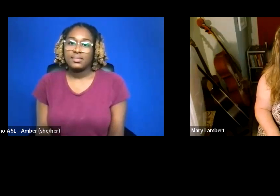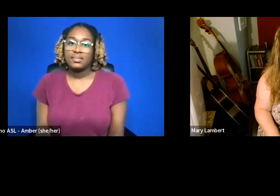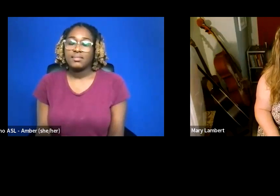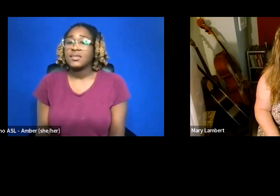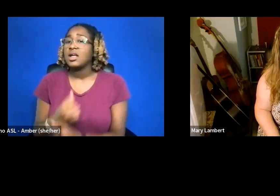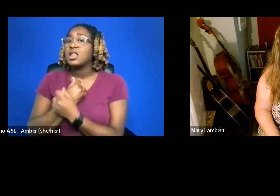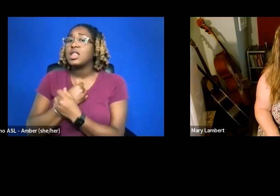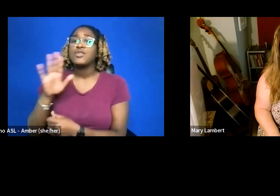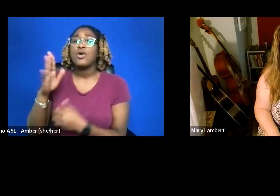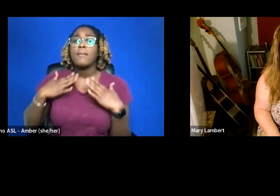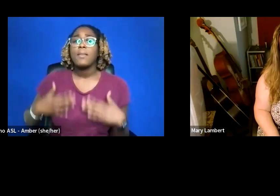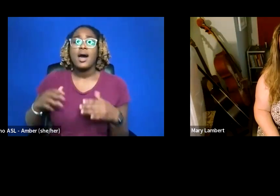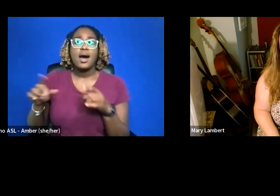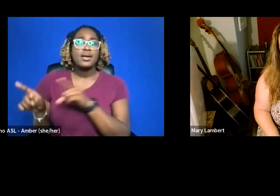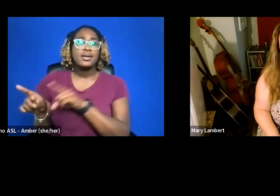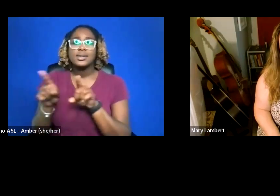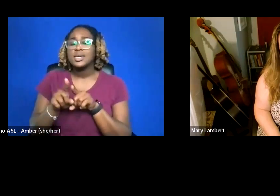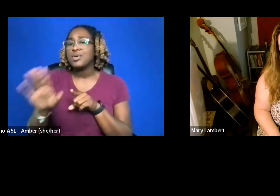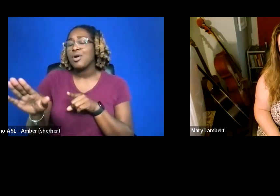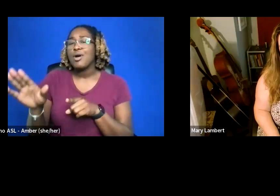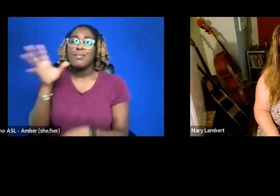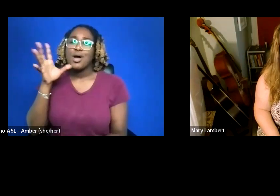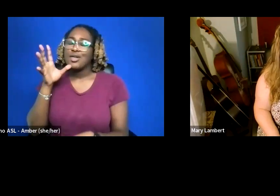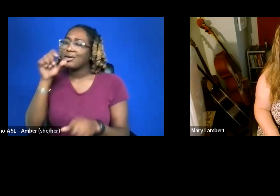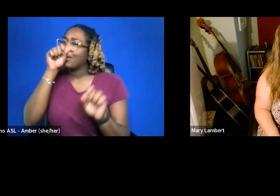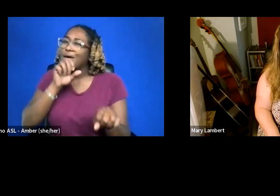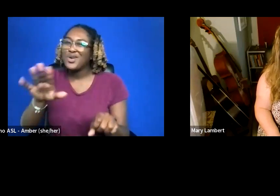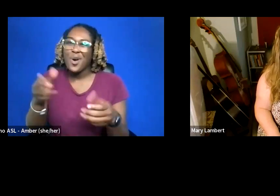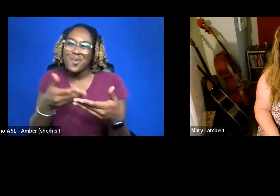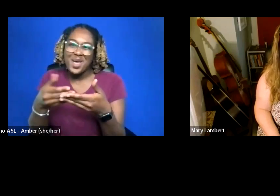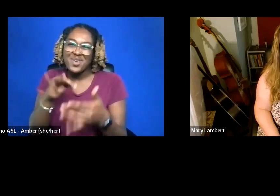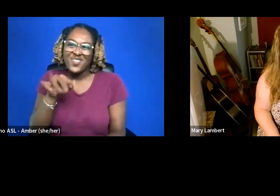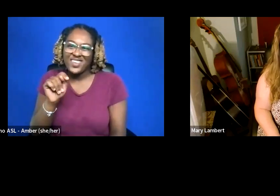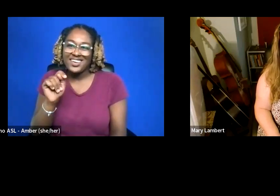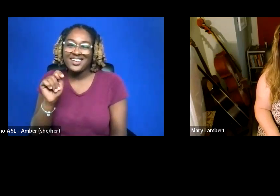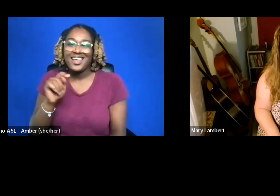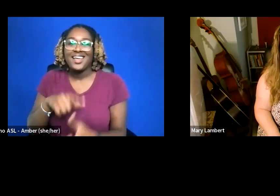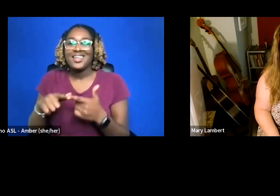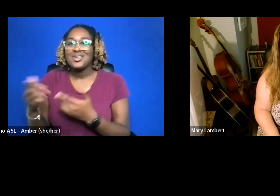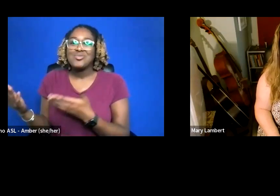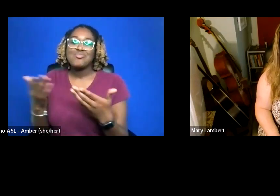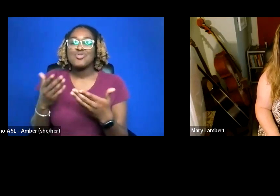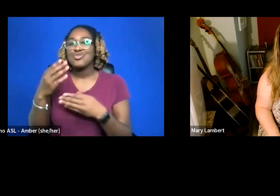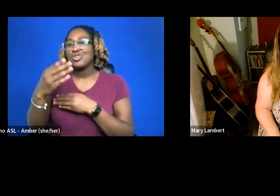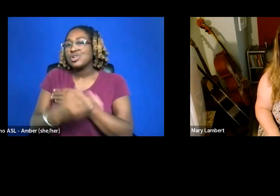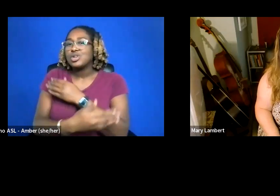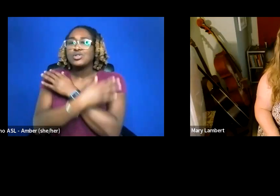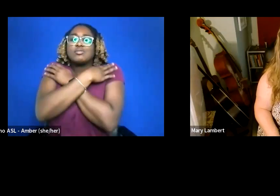the way your mother loved your baby. Feed and brother arm rubbing shoulders. Remember, this is important.